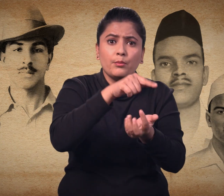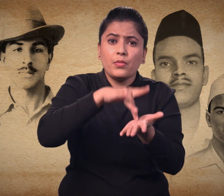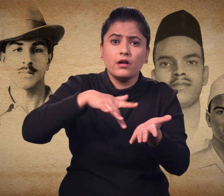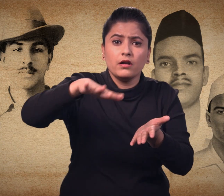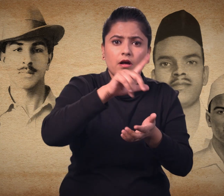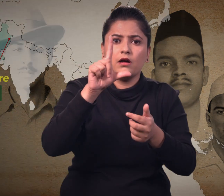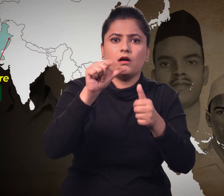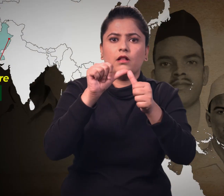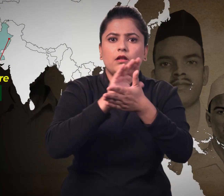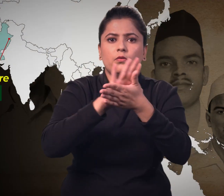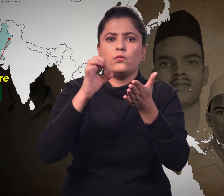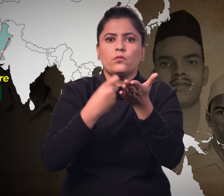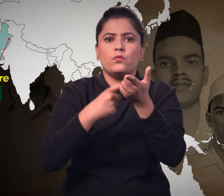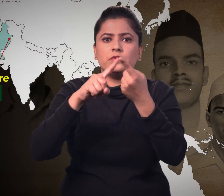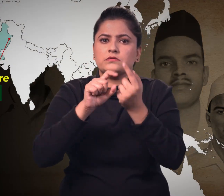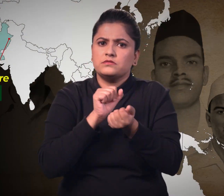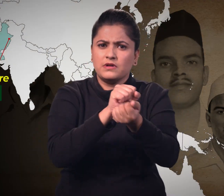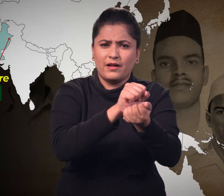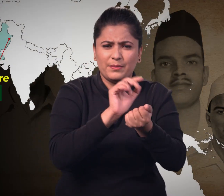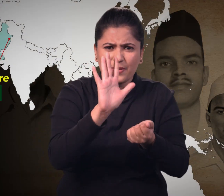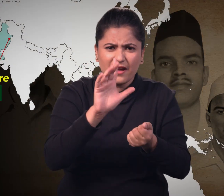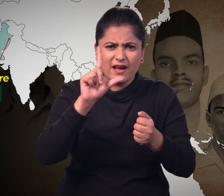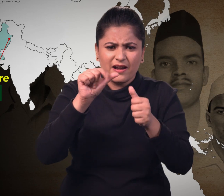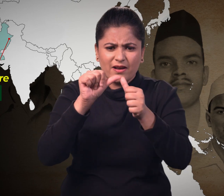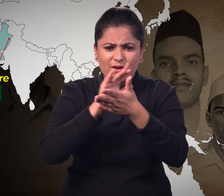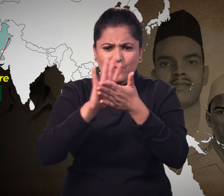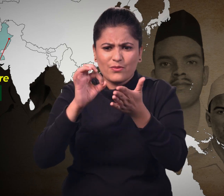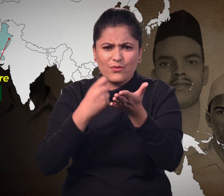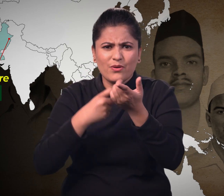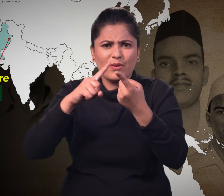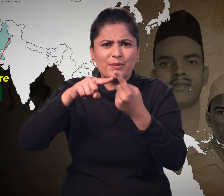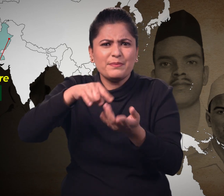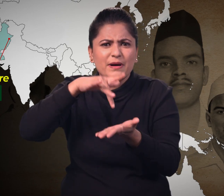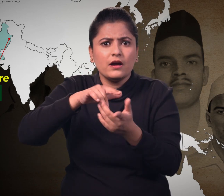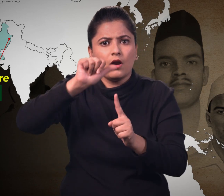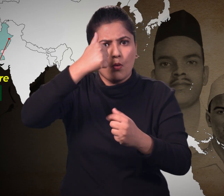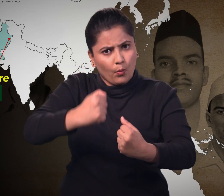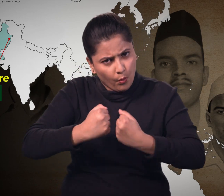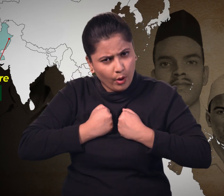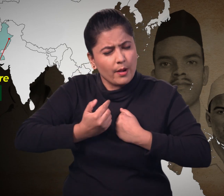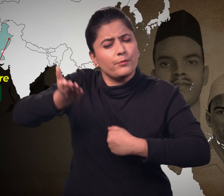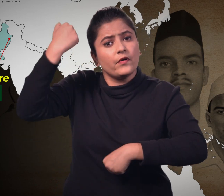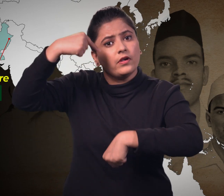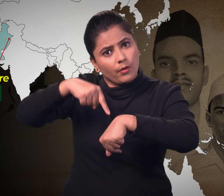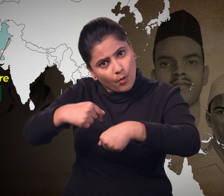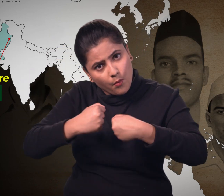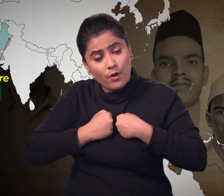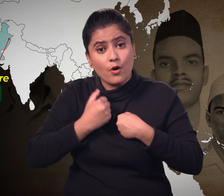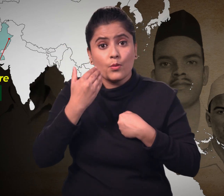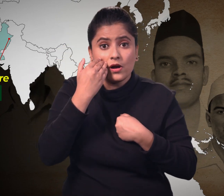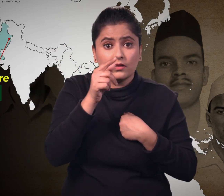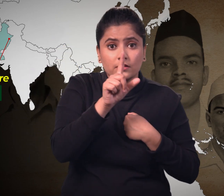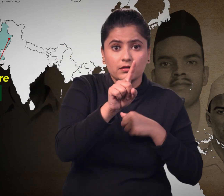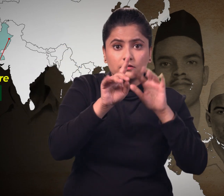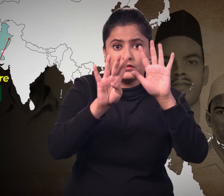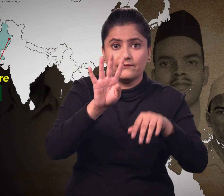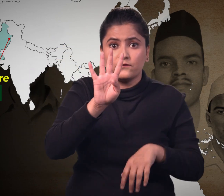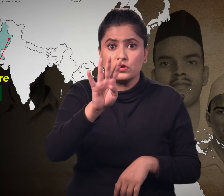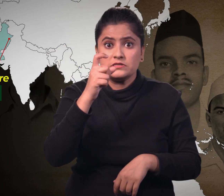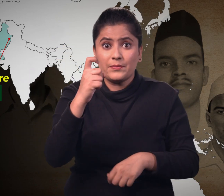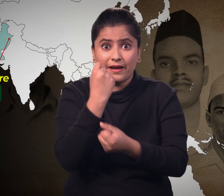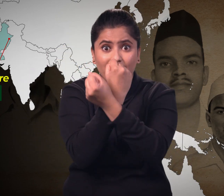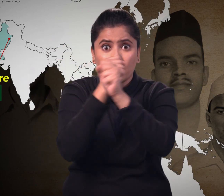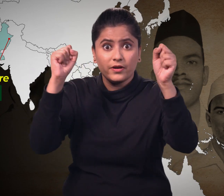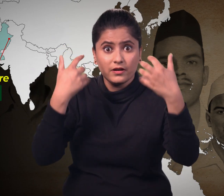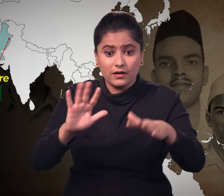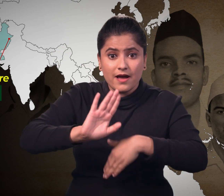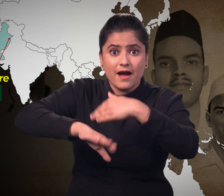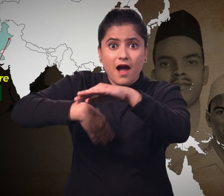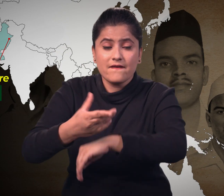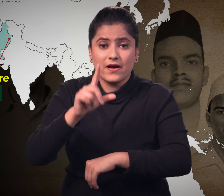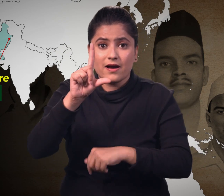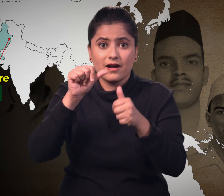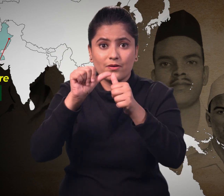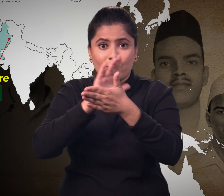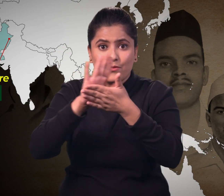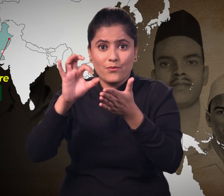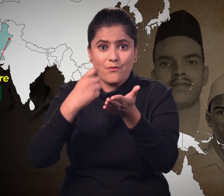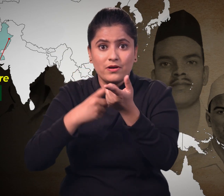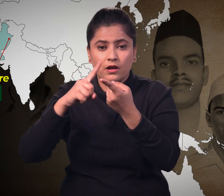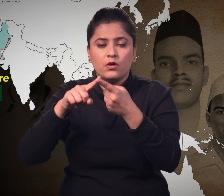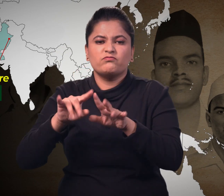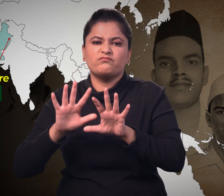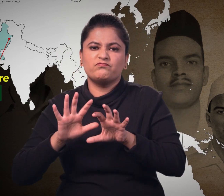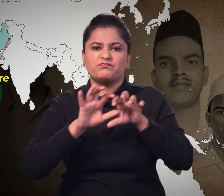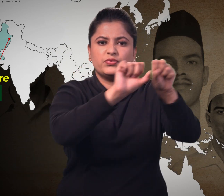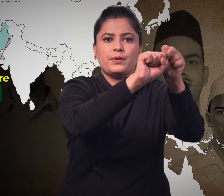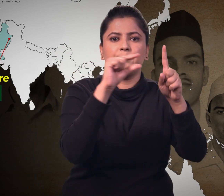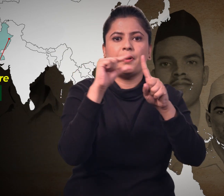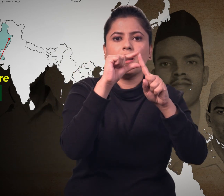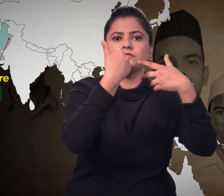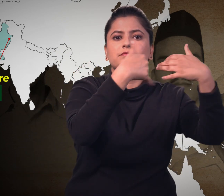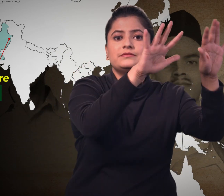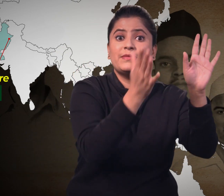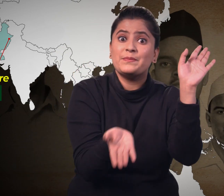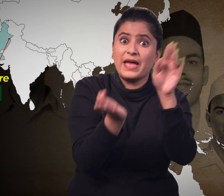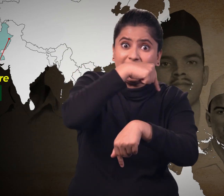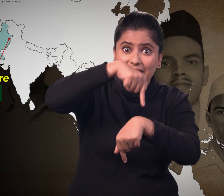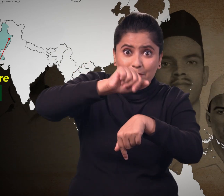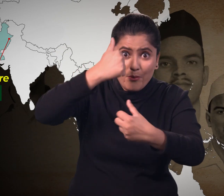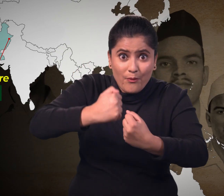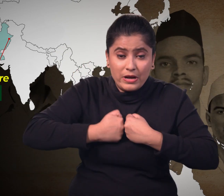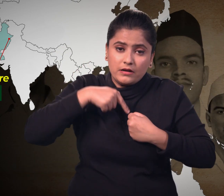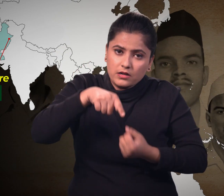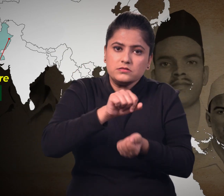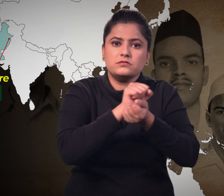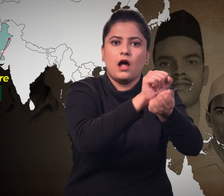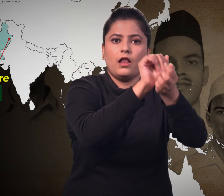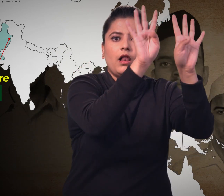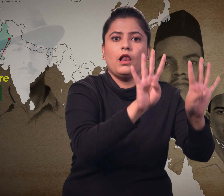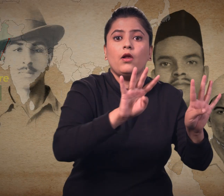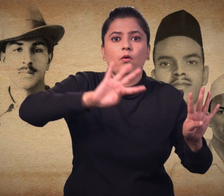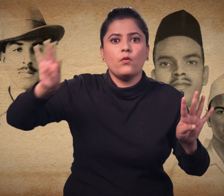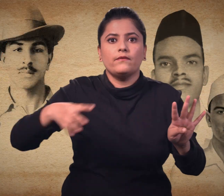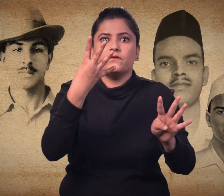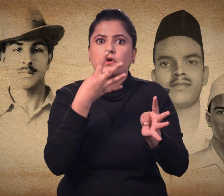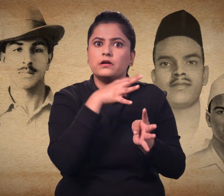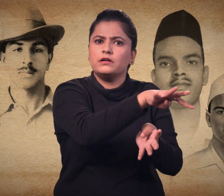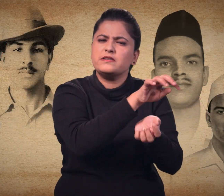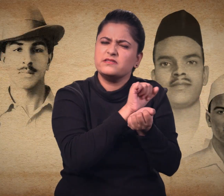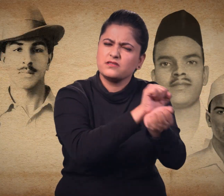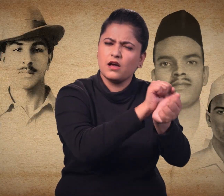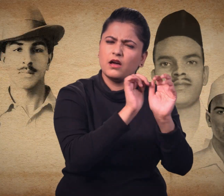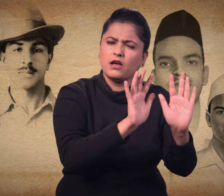They were all placed in the Lahore jail, which was part of India prior to Independance. Now it is part of Pakistan.